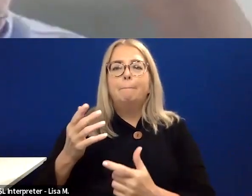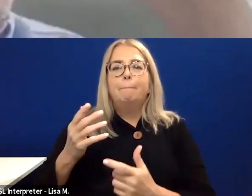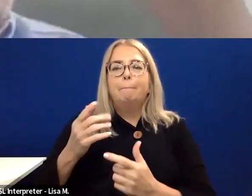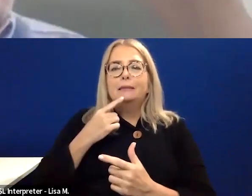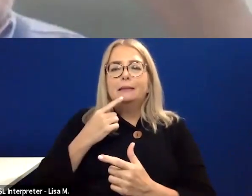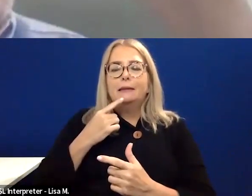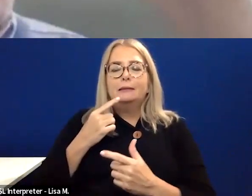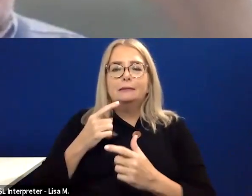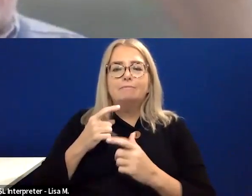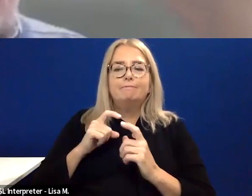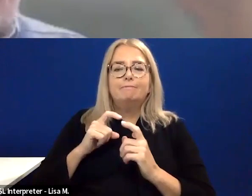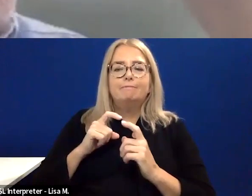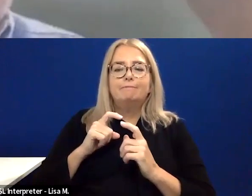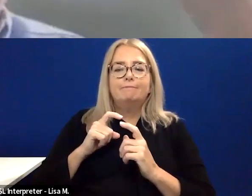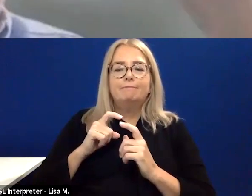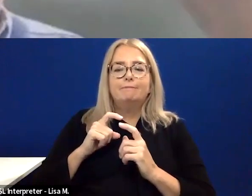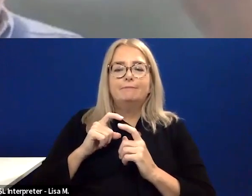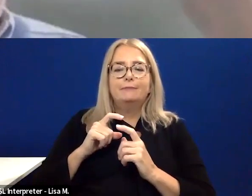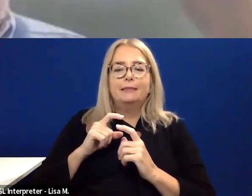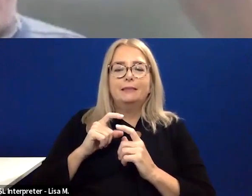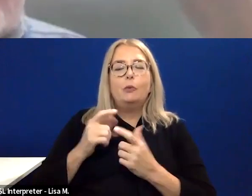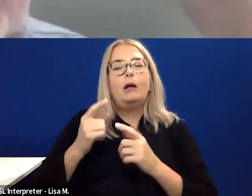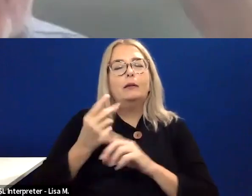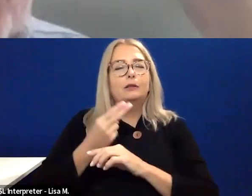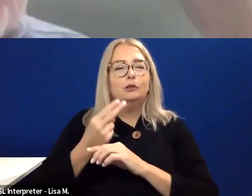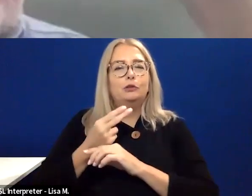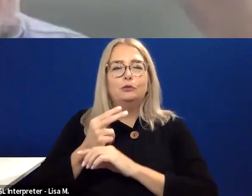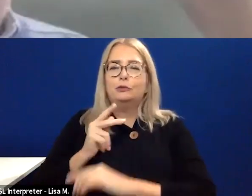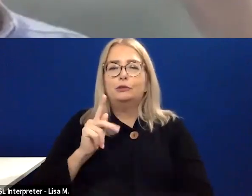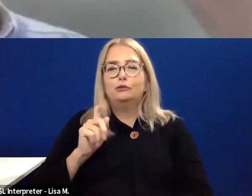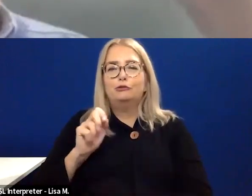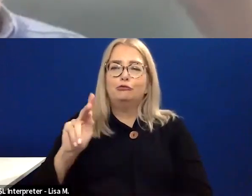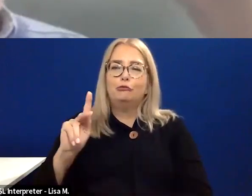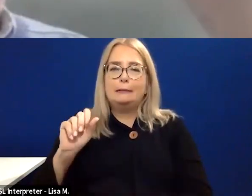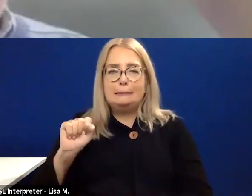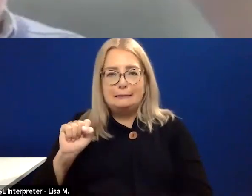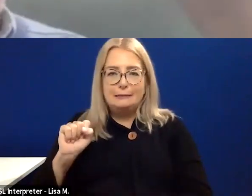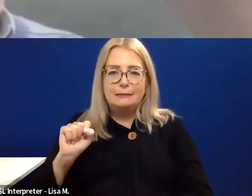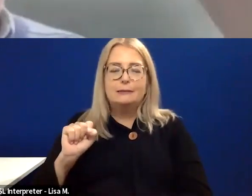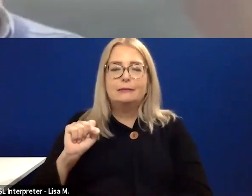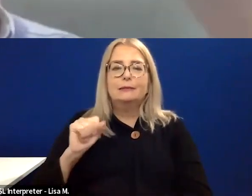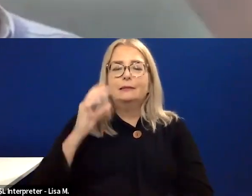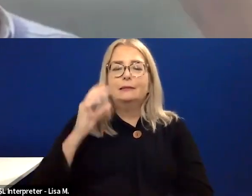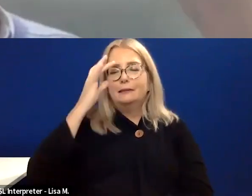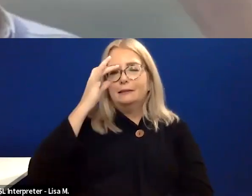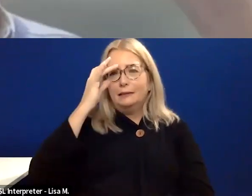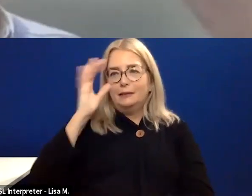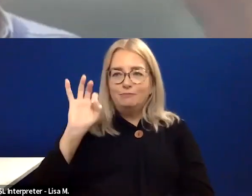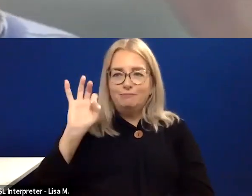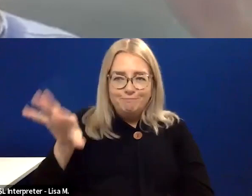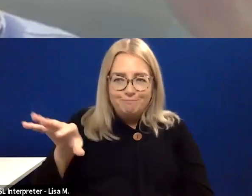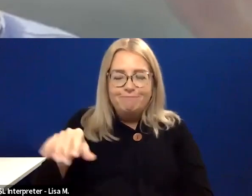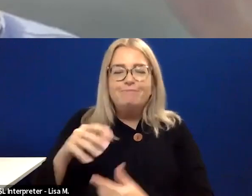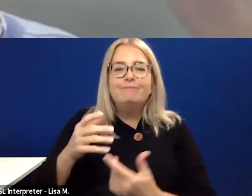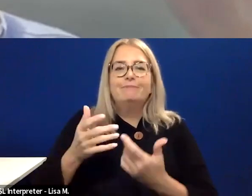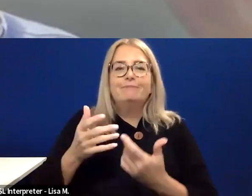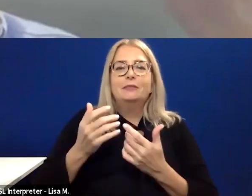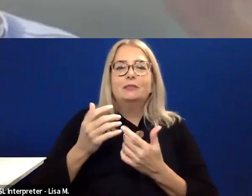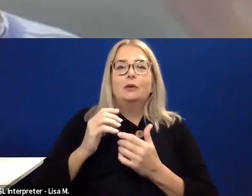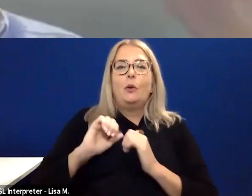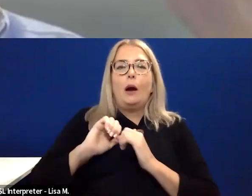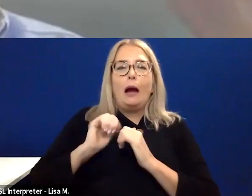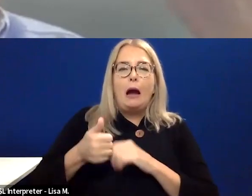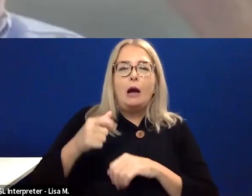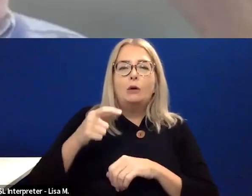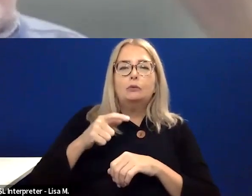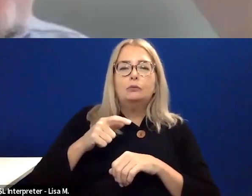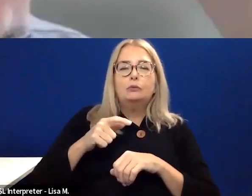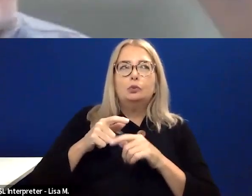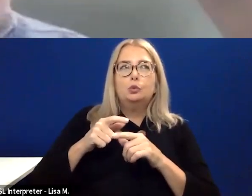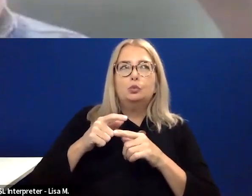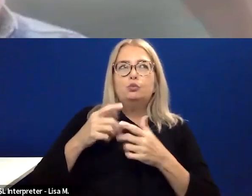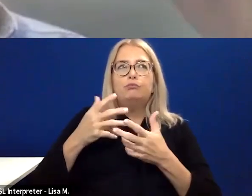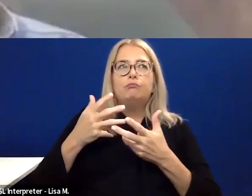to to consciously uh ruminate that material that's in the in the text right and they work